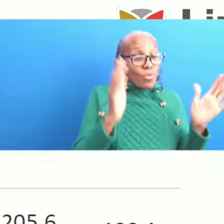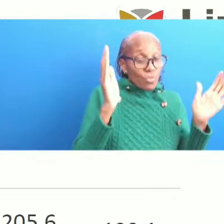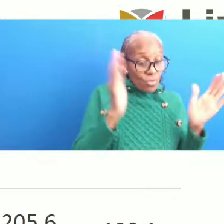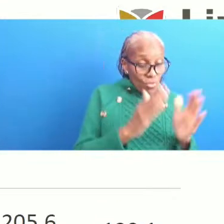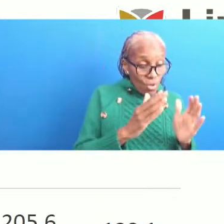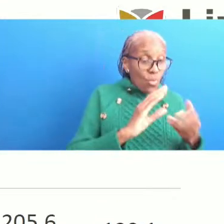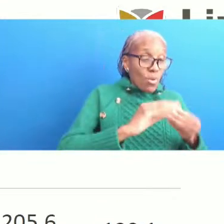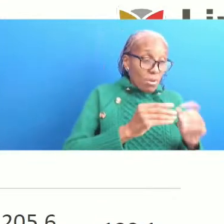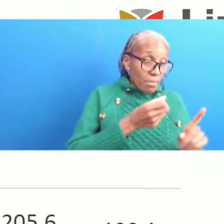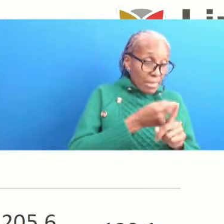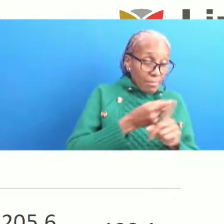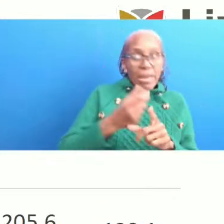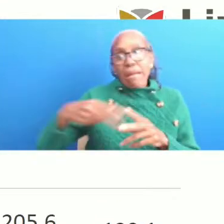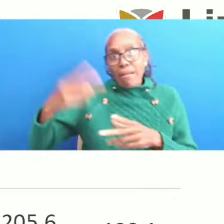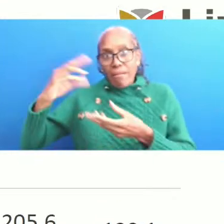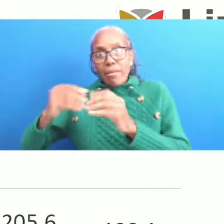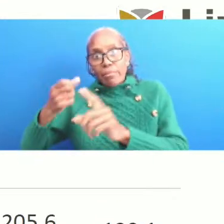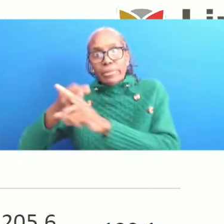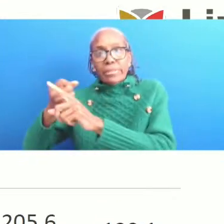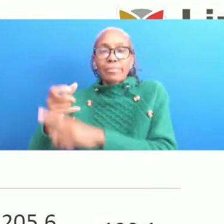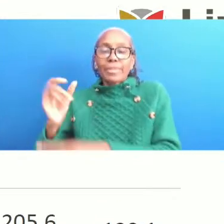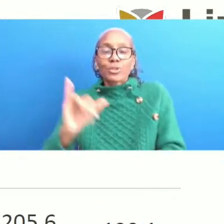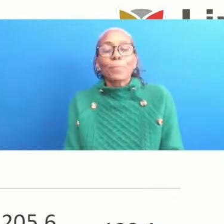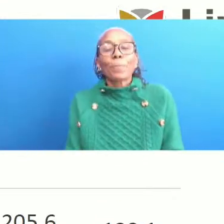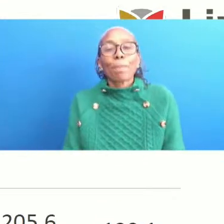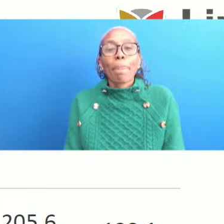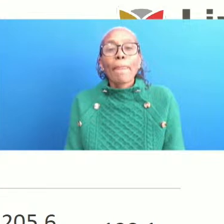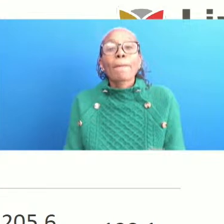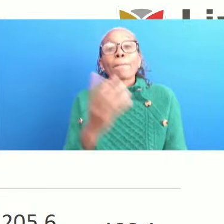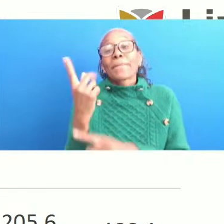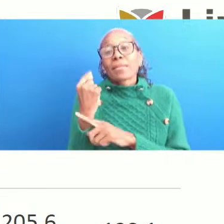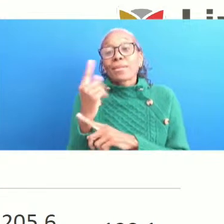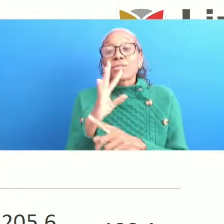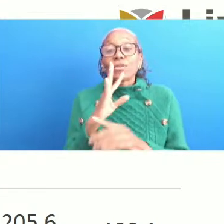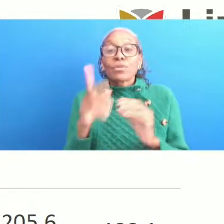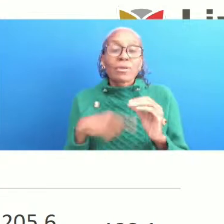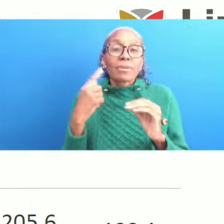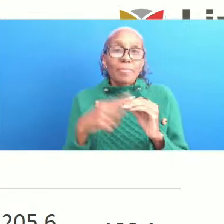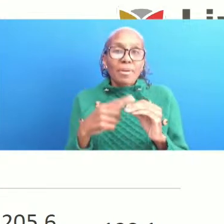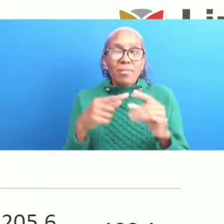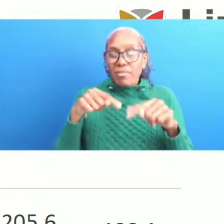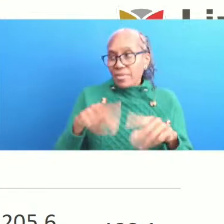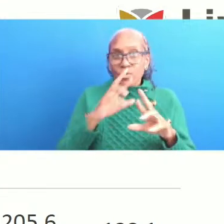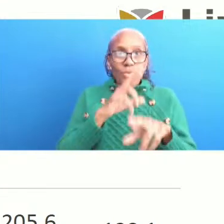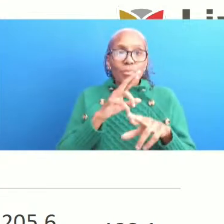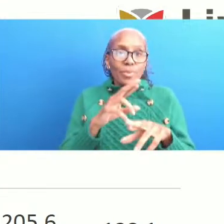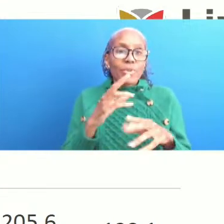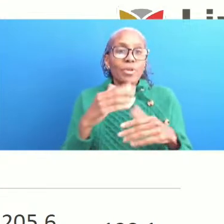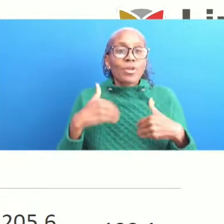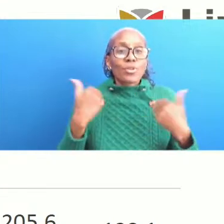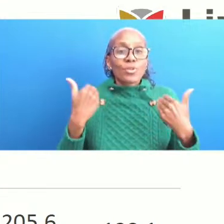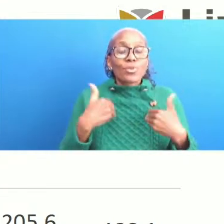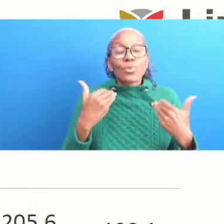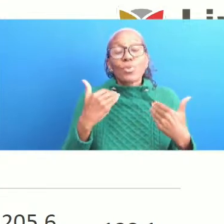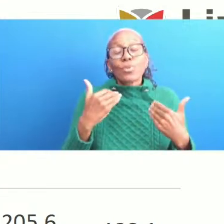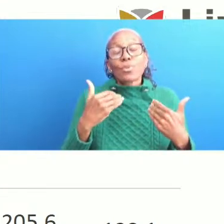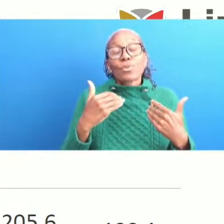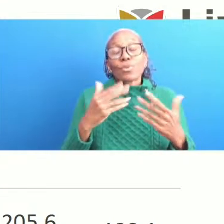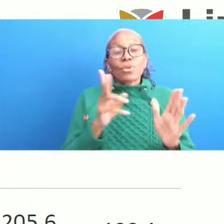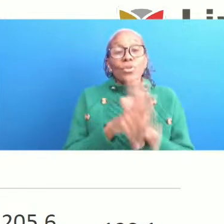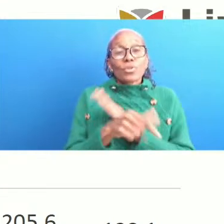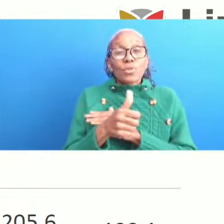BEHAVIORAL HEALTH SERVICES BOTH